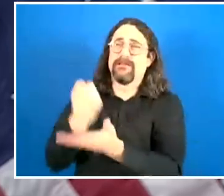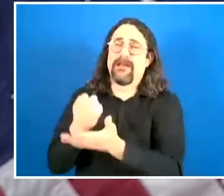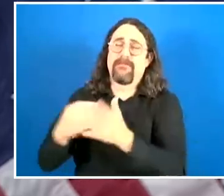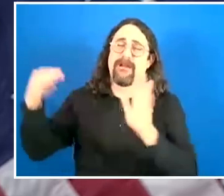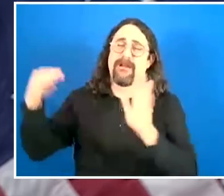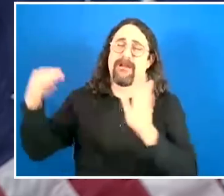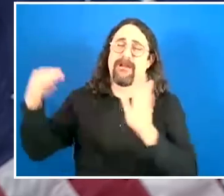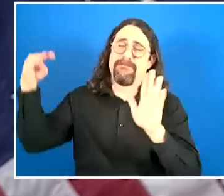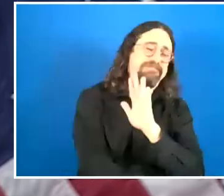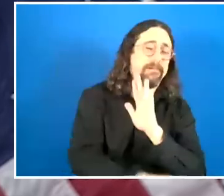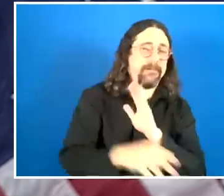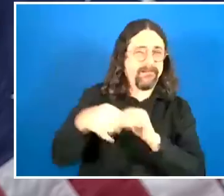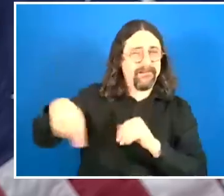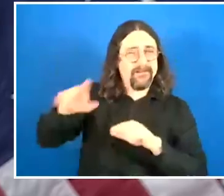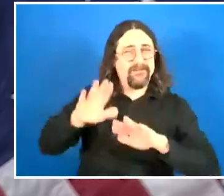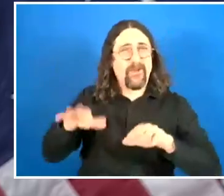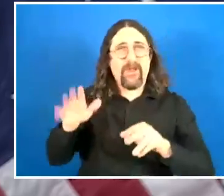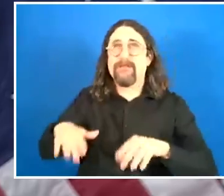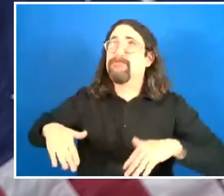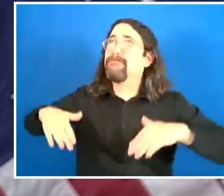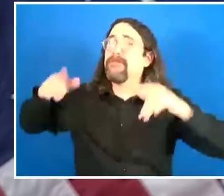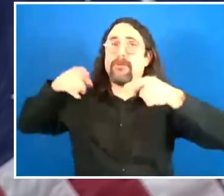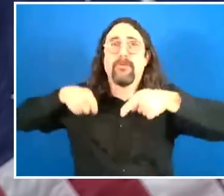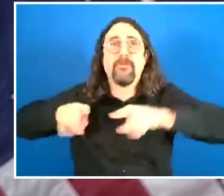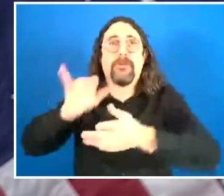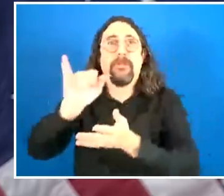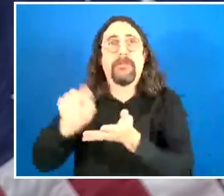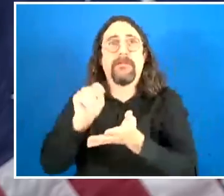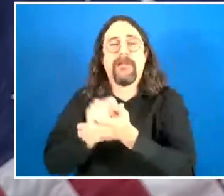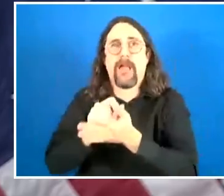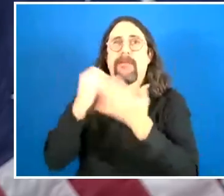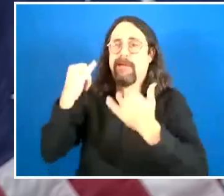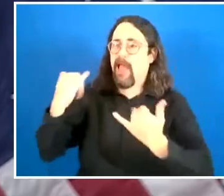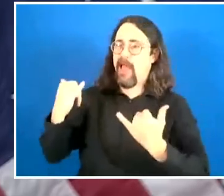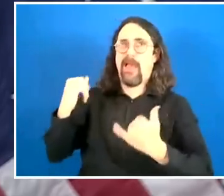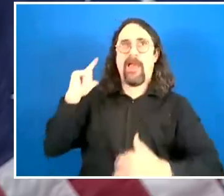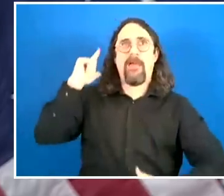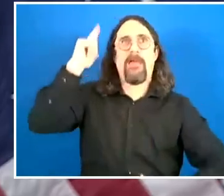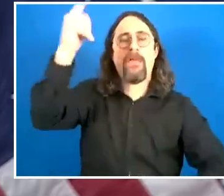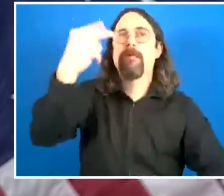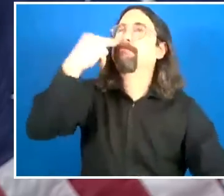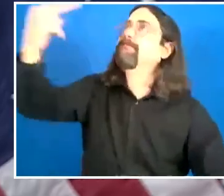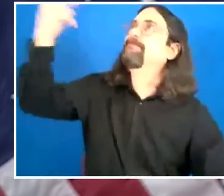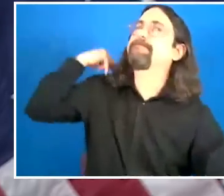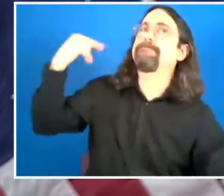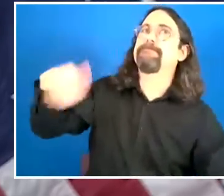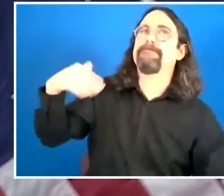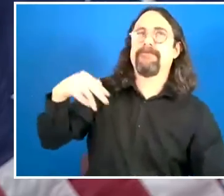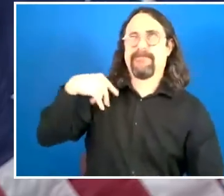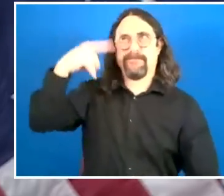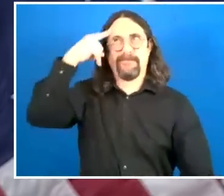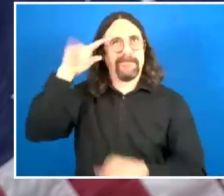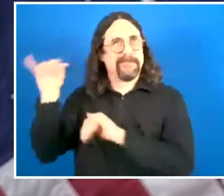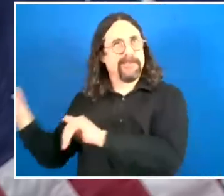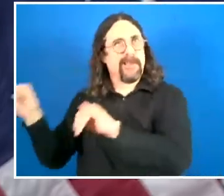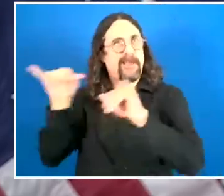THIS BEFORE THE PANDEMICND A I WISH THEY WEREN'T EXPERIENCING EVERYTHING THEY ARE IN THE PANDEMIC BUT THEY ARE AND IT'S HURTING THEM.